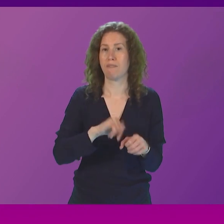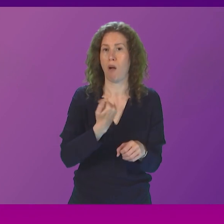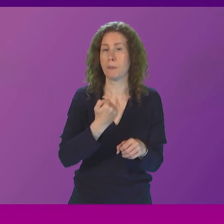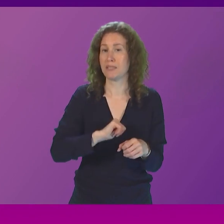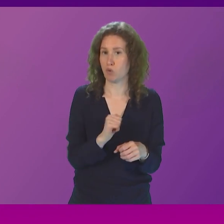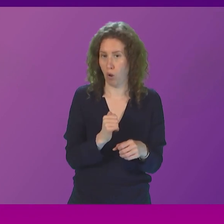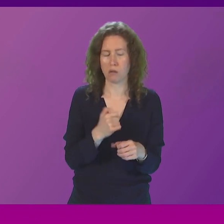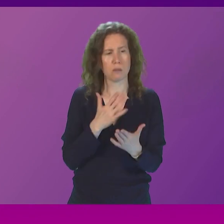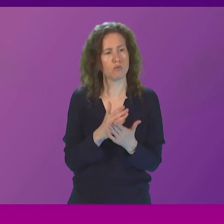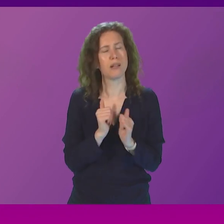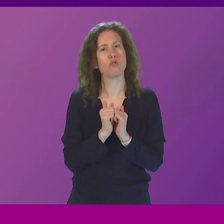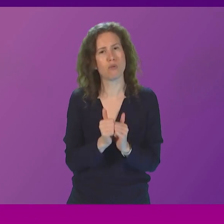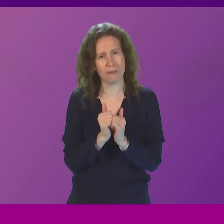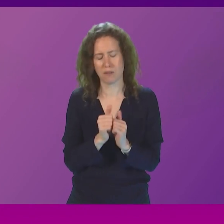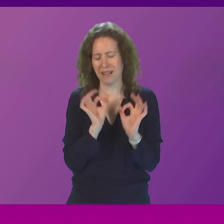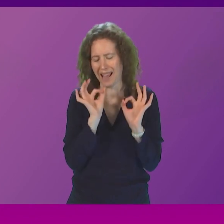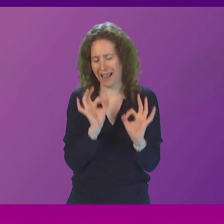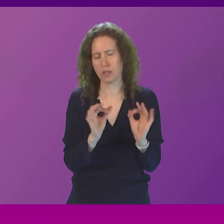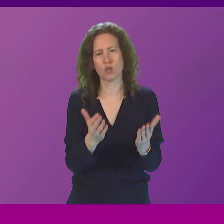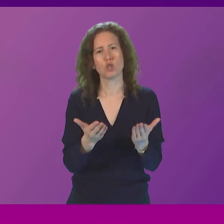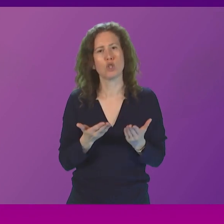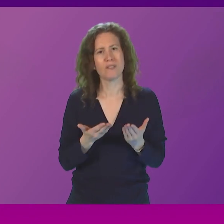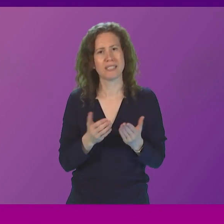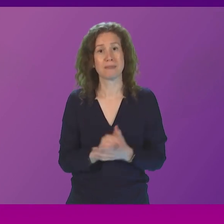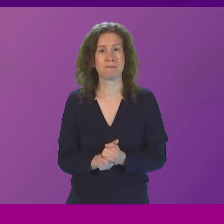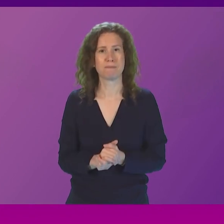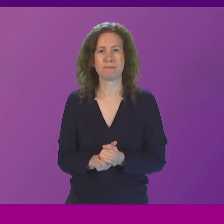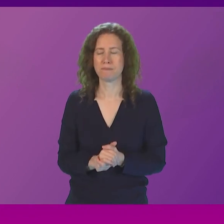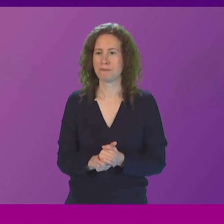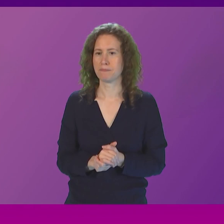I am very grateful for the excellent services that it provides the length and breadth of